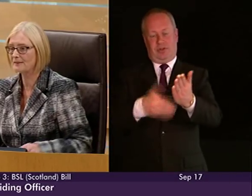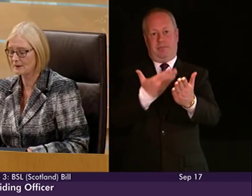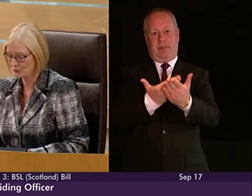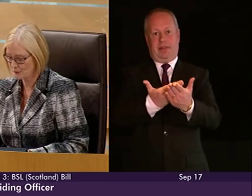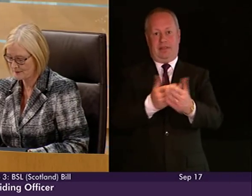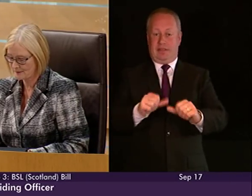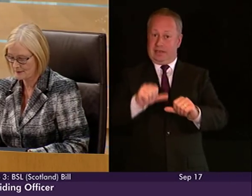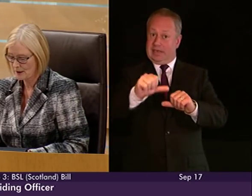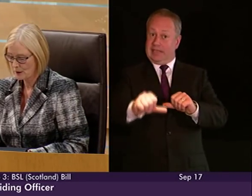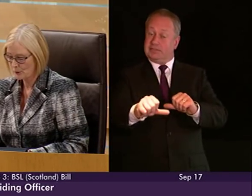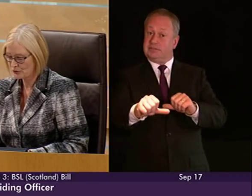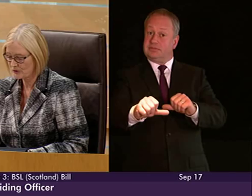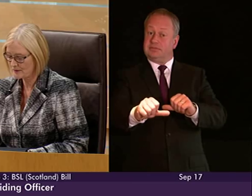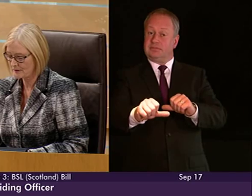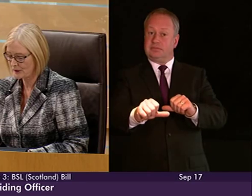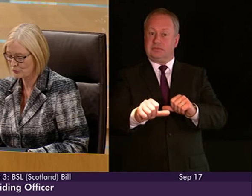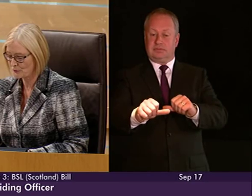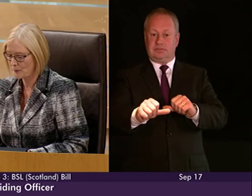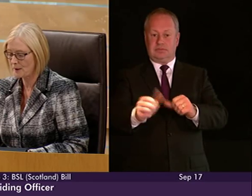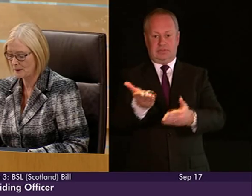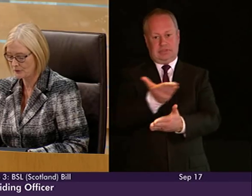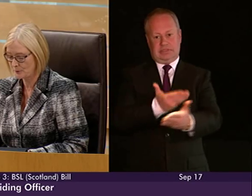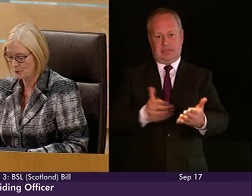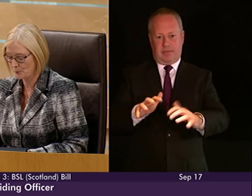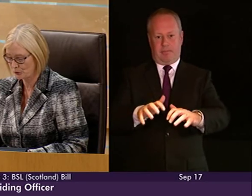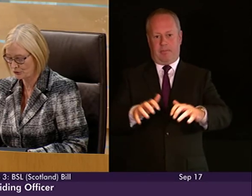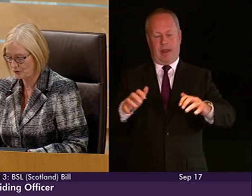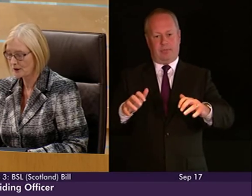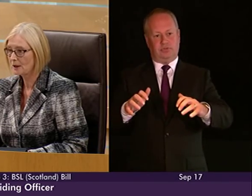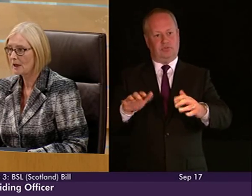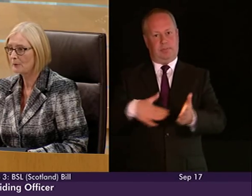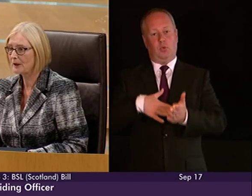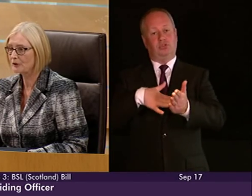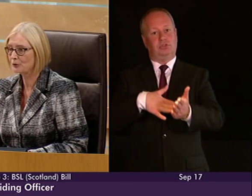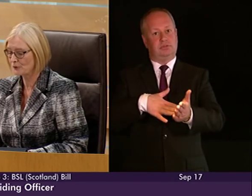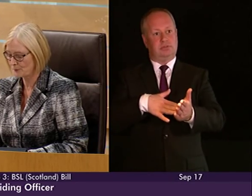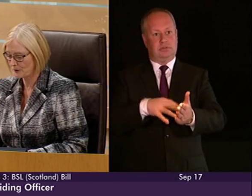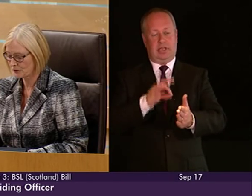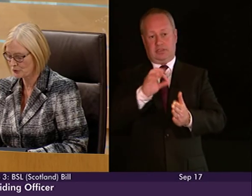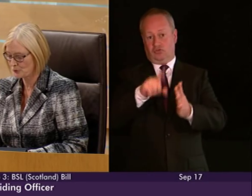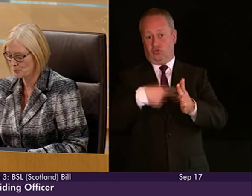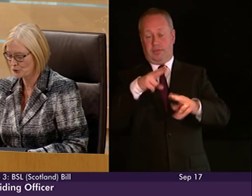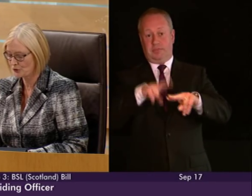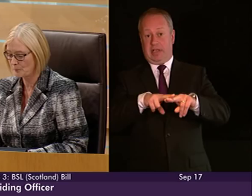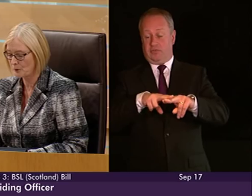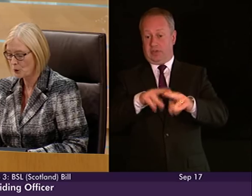next item of business is consideration of a Parliamentary Bureau motion. I ask Joe FitzPatrick to move motion S4M-14291, on approval of